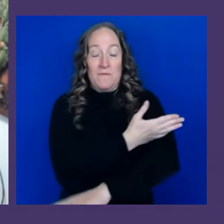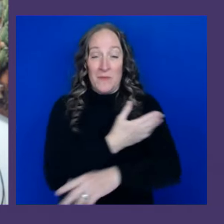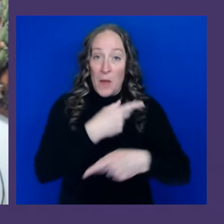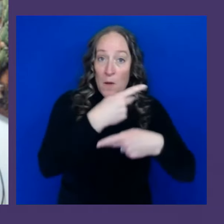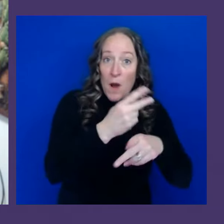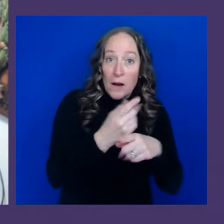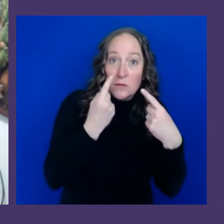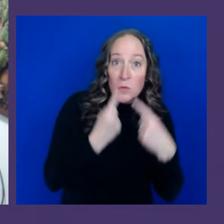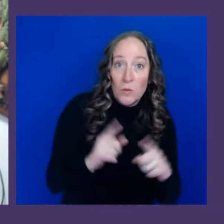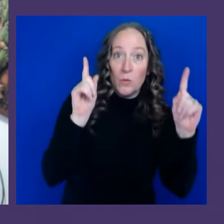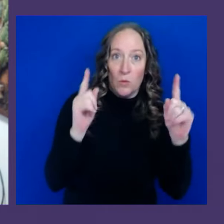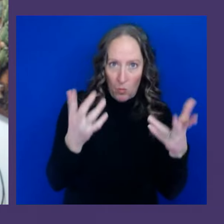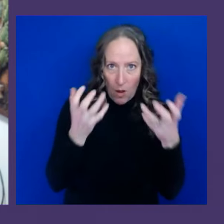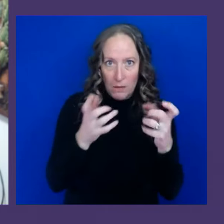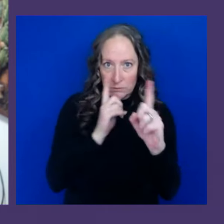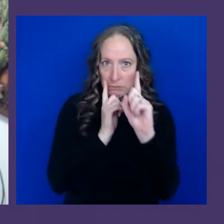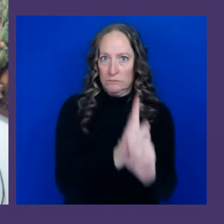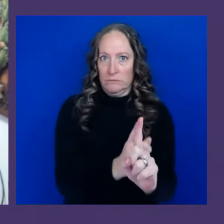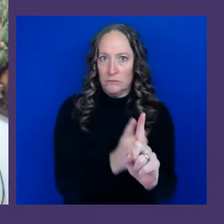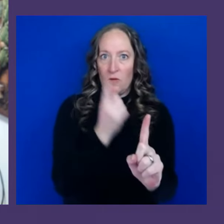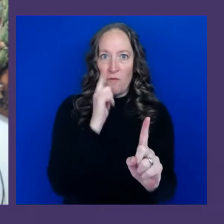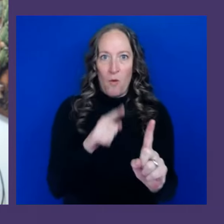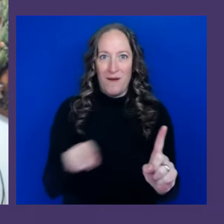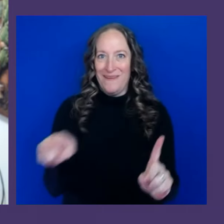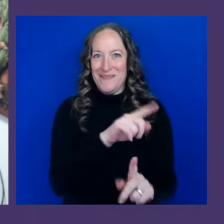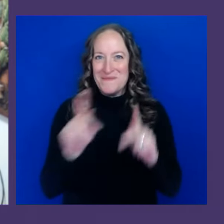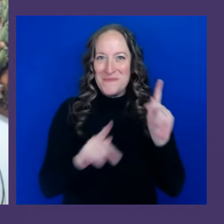well for the people that need them most.